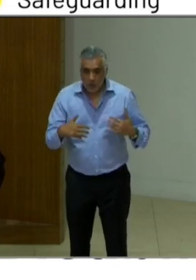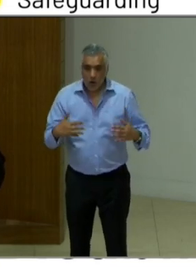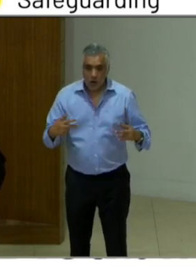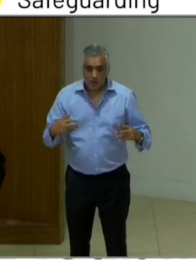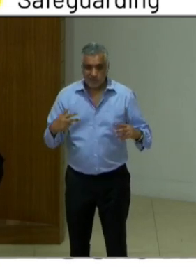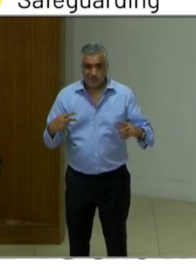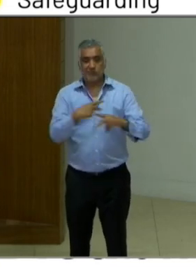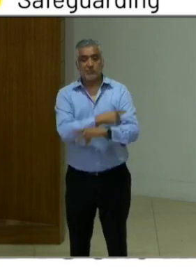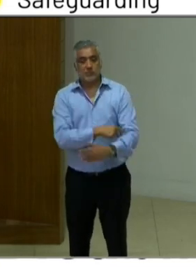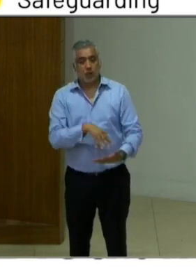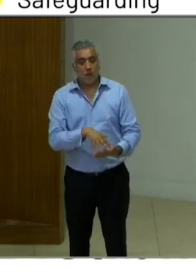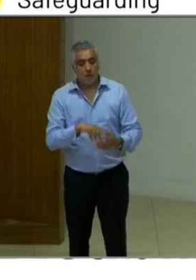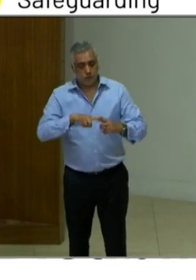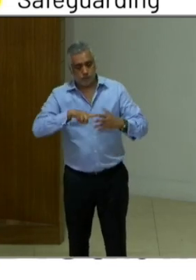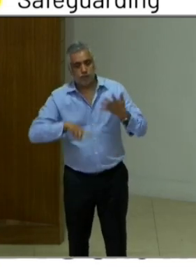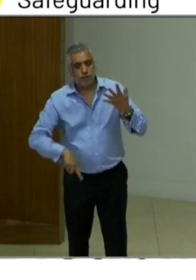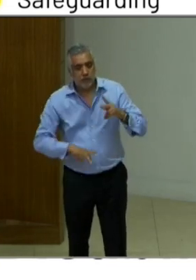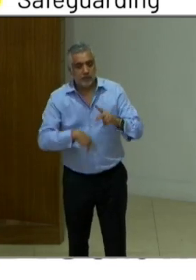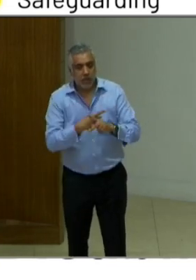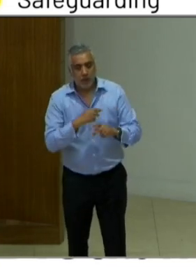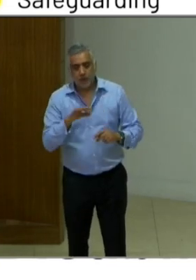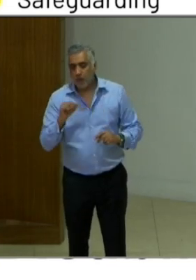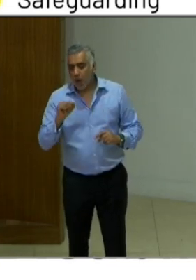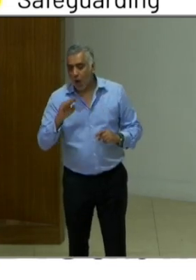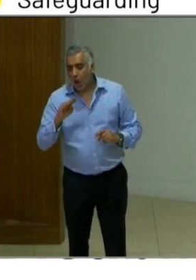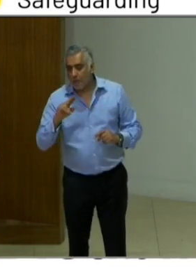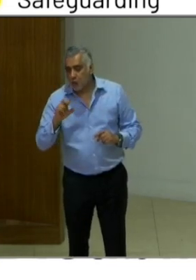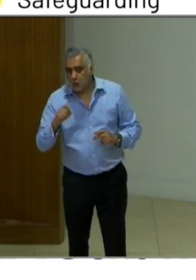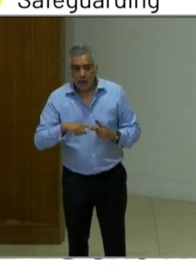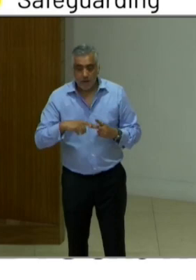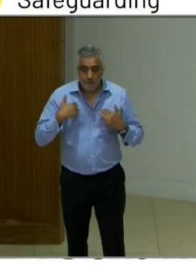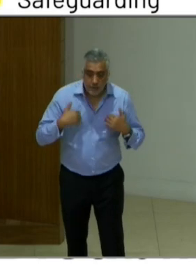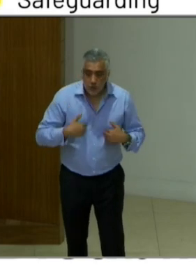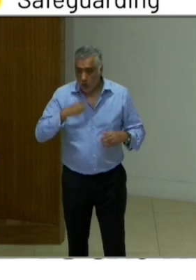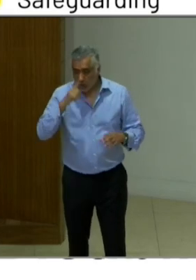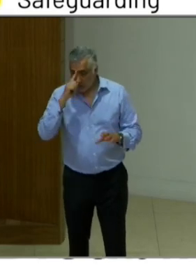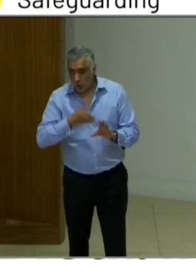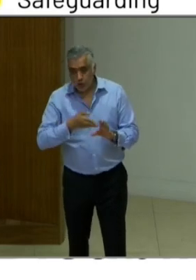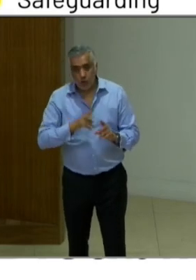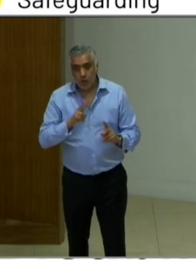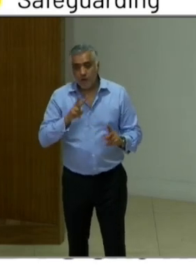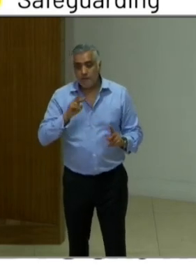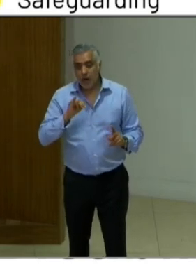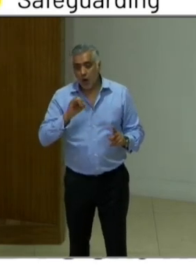to different types of abuse and physical and psychological violence.